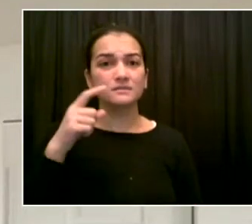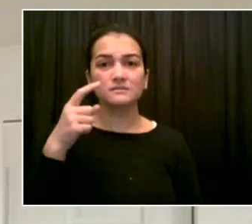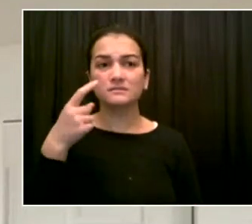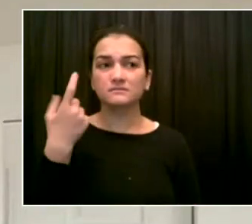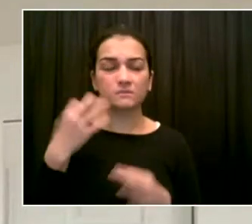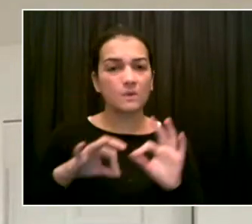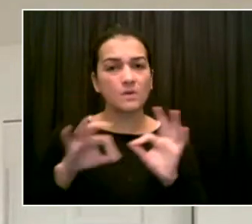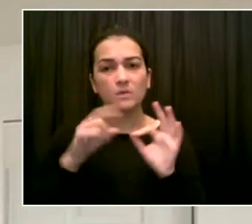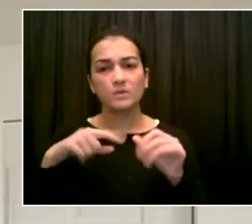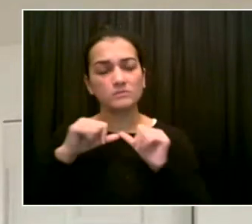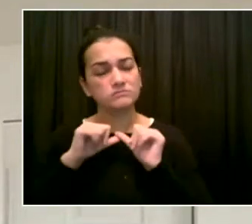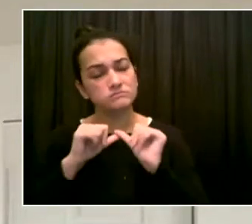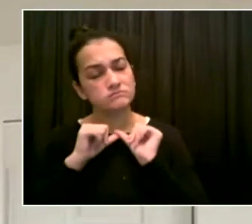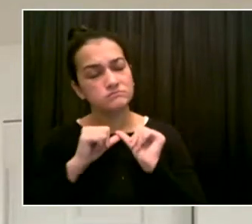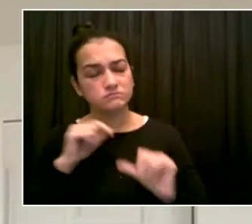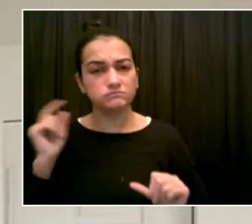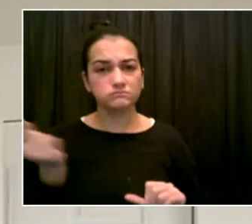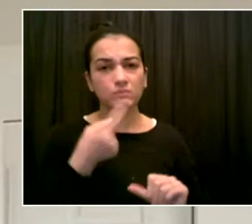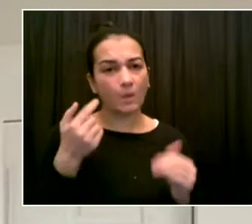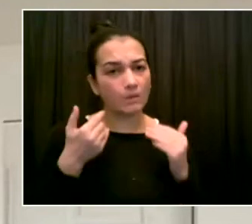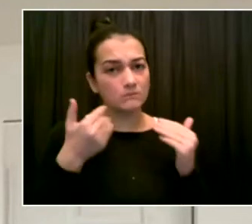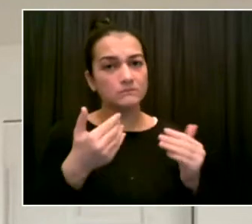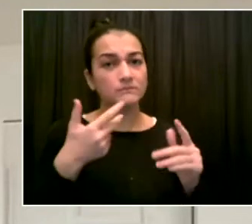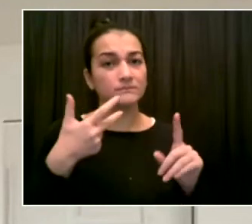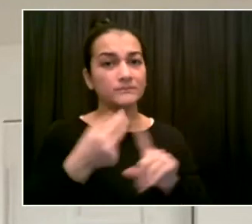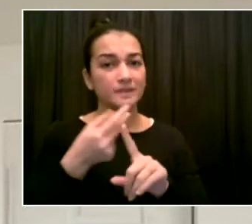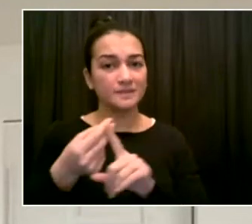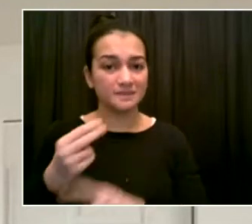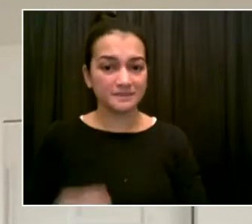TESTING SITES AND WE WILL CONTINUE TO DO SO UNTIL EVERY NEW ORYKER RECEIVES THEIR